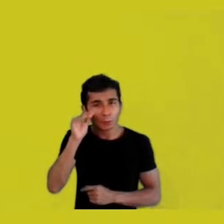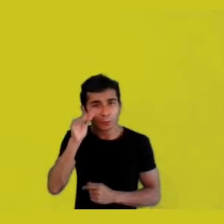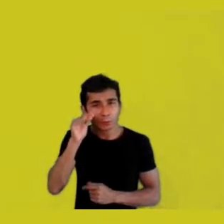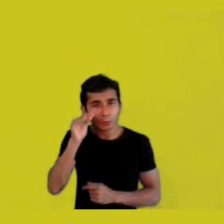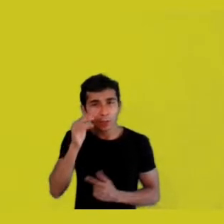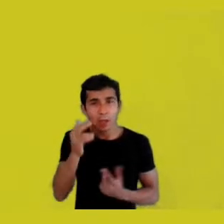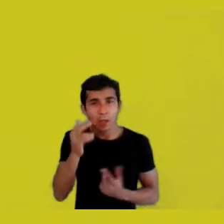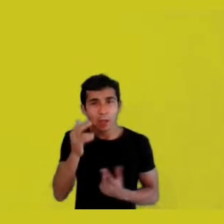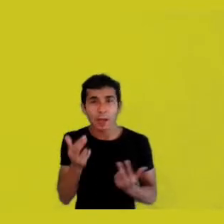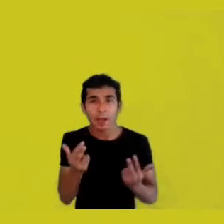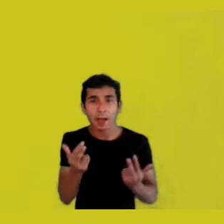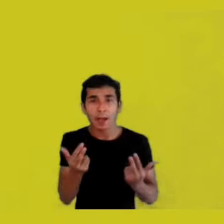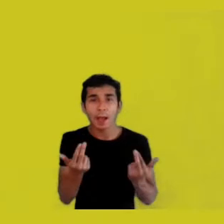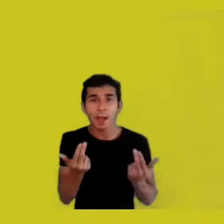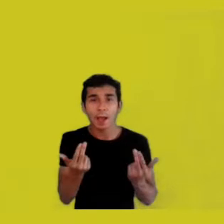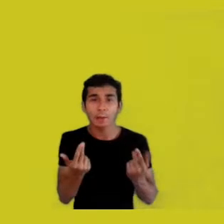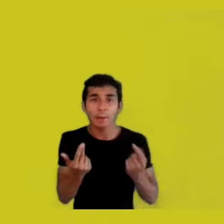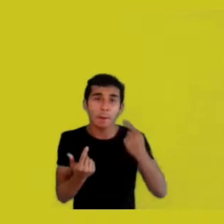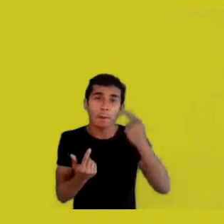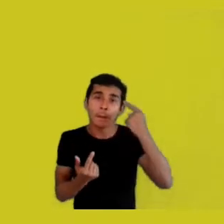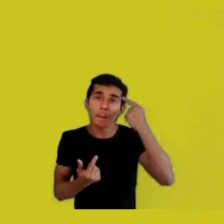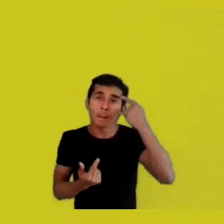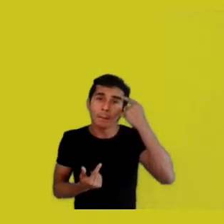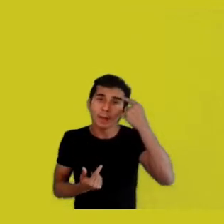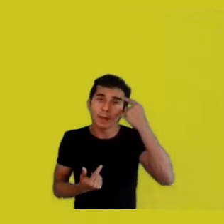When we have, for instance, in many cases,